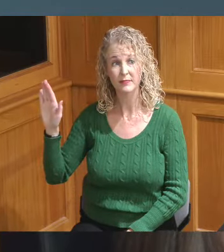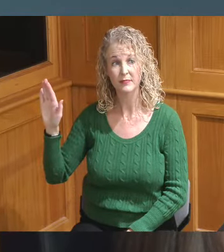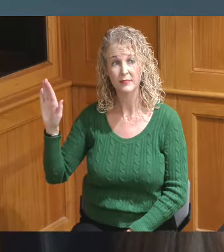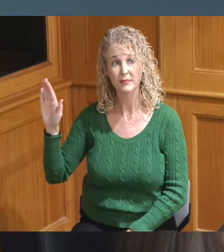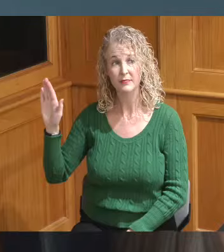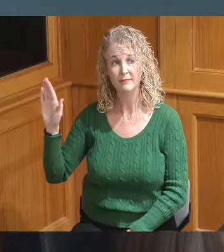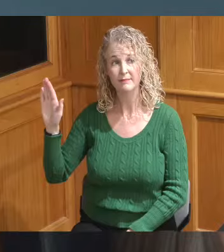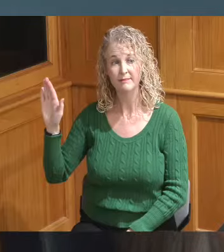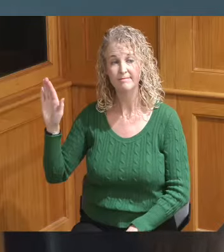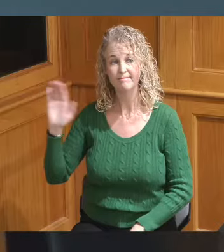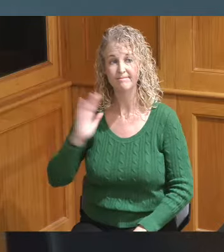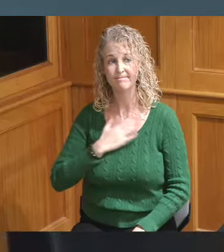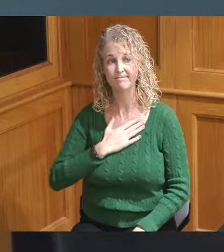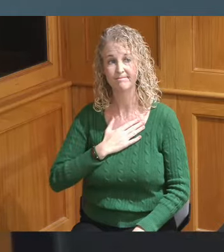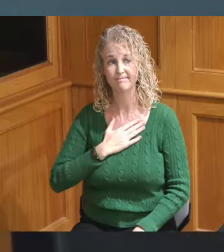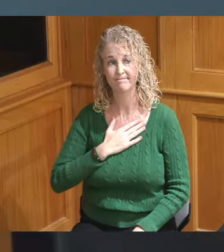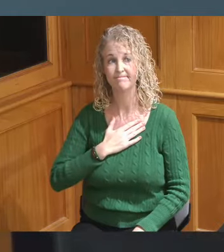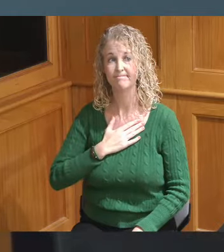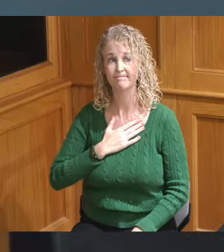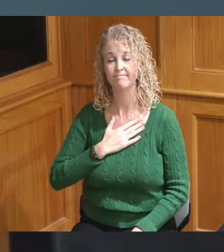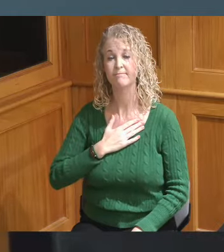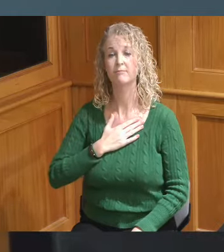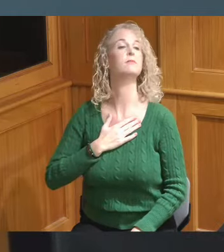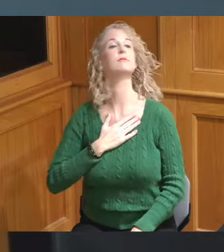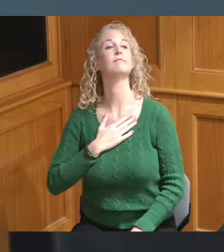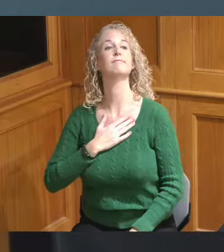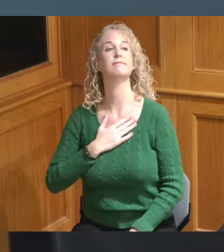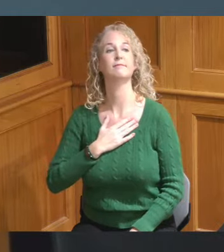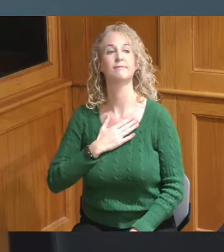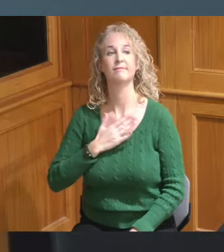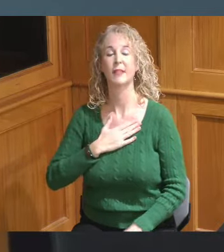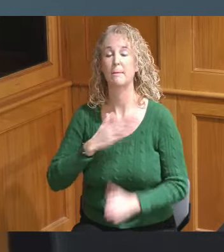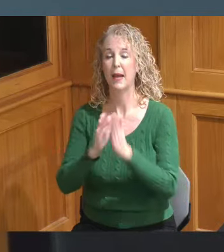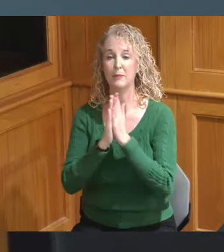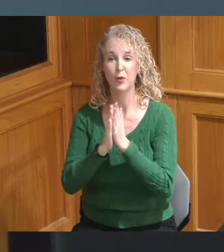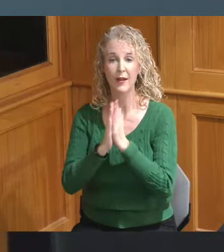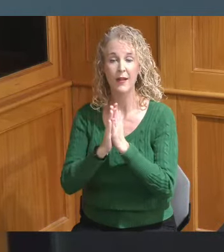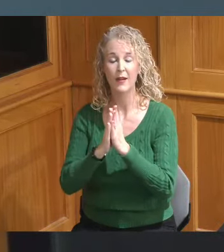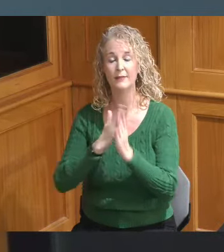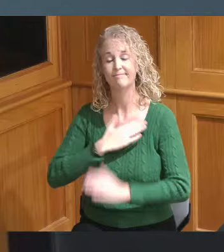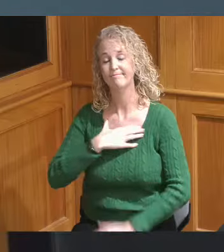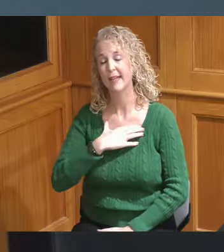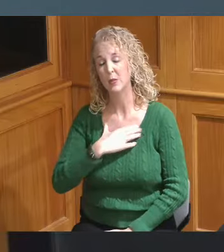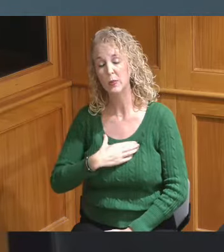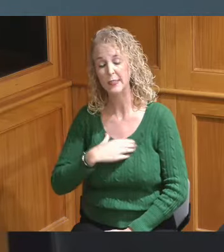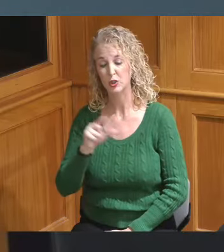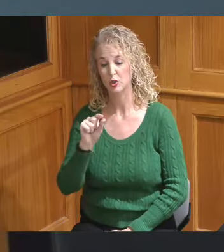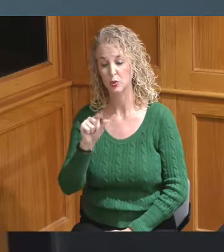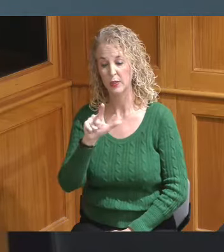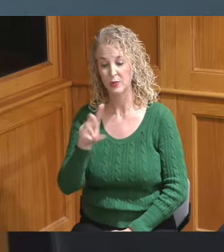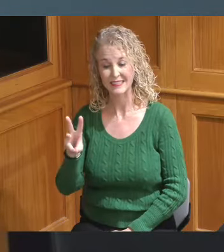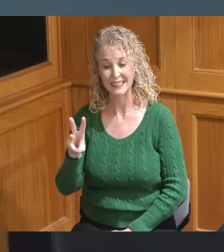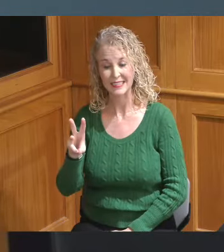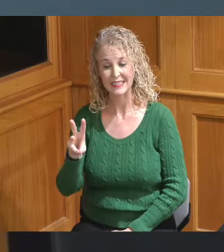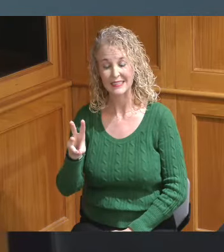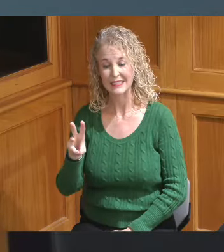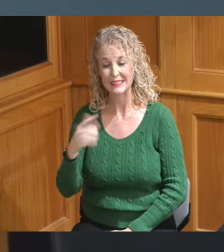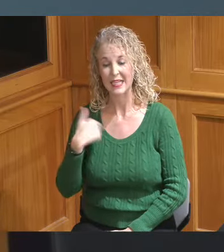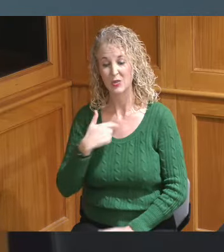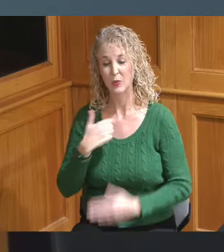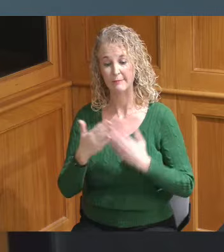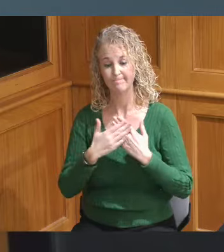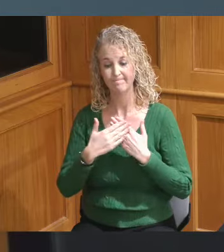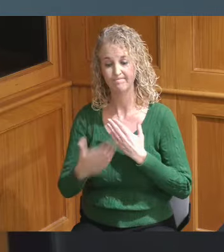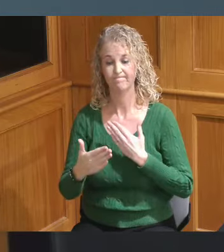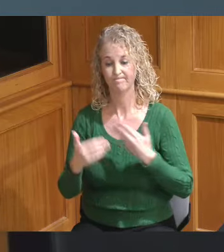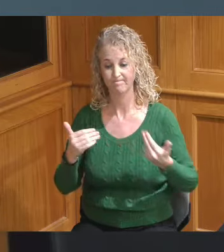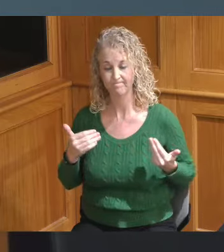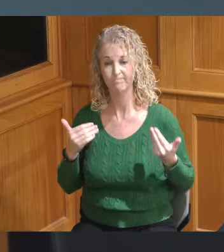And that's my wish, my prayer for 2026 as we move forward. We're hoping that these monies